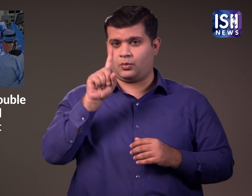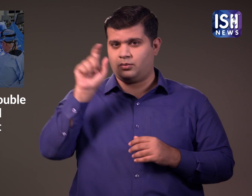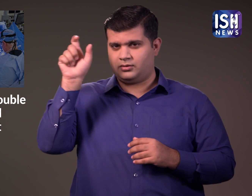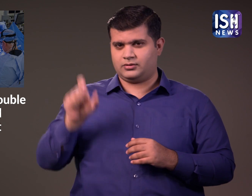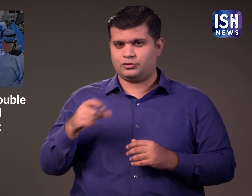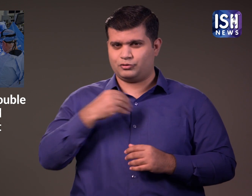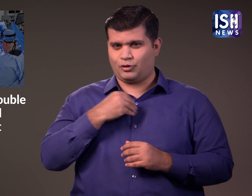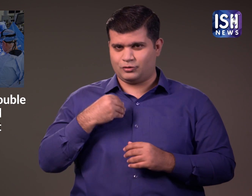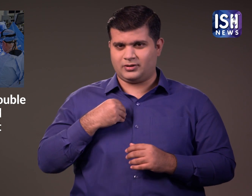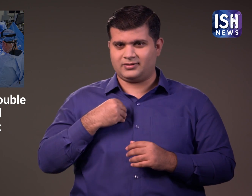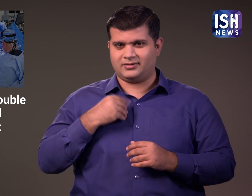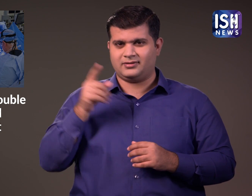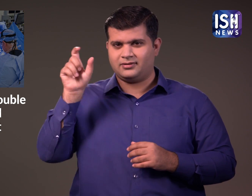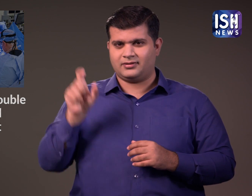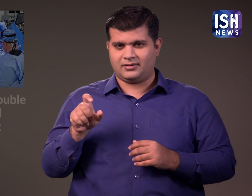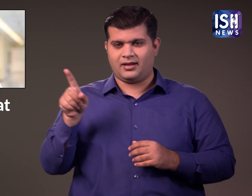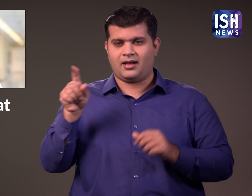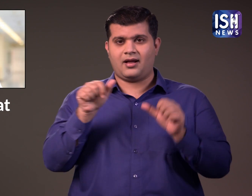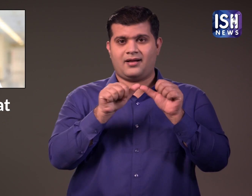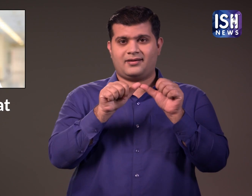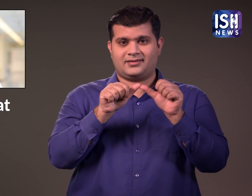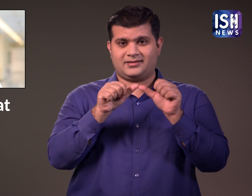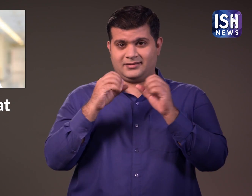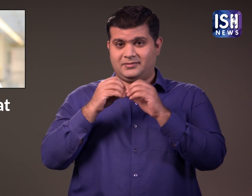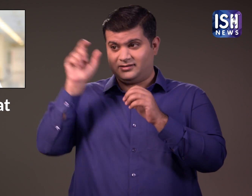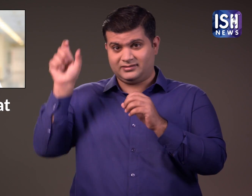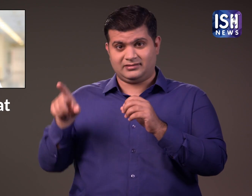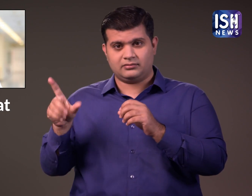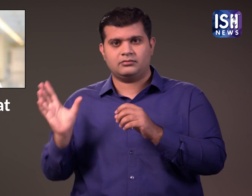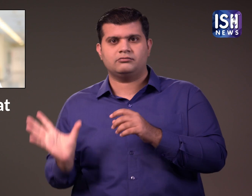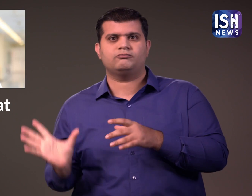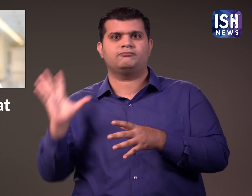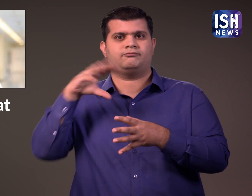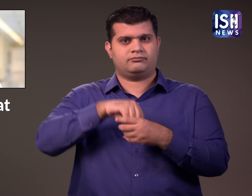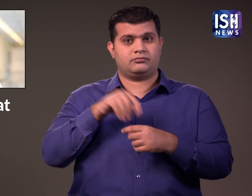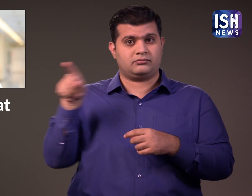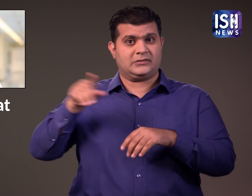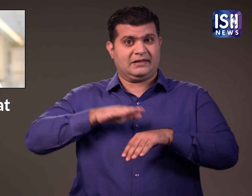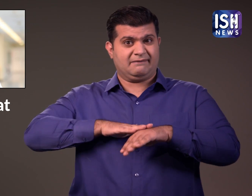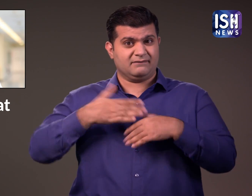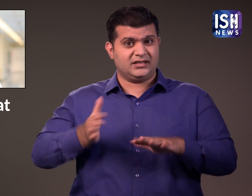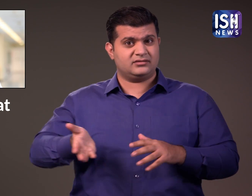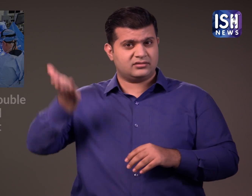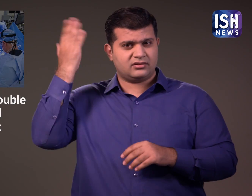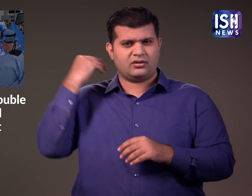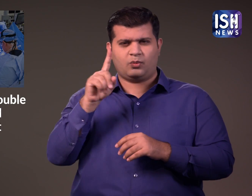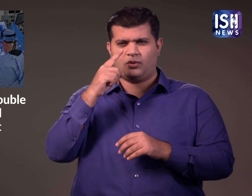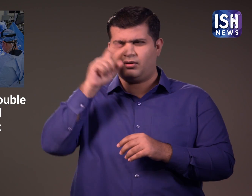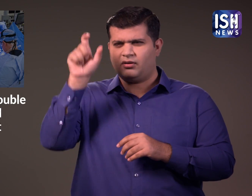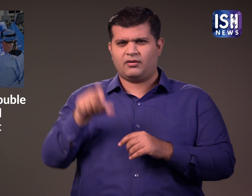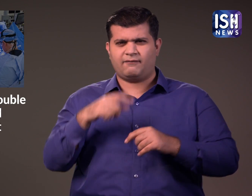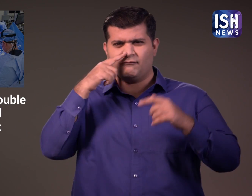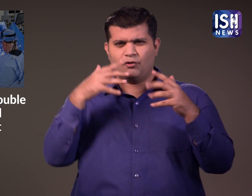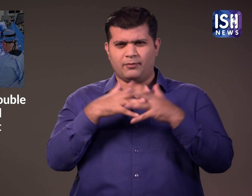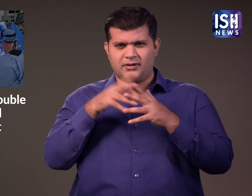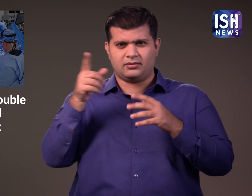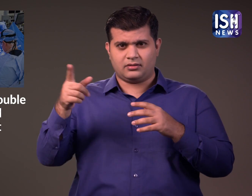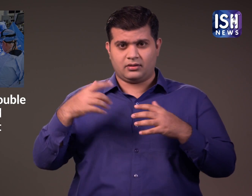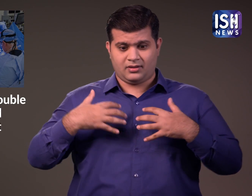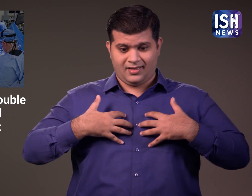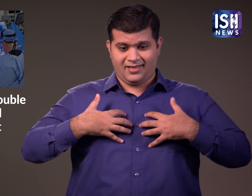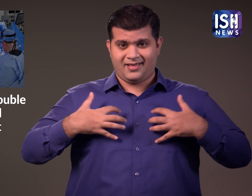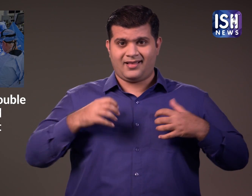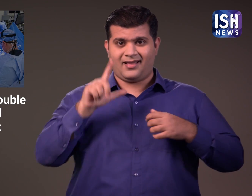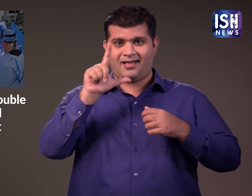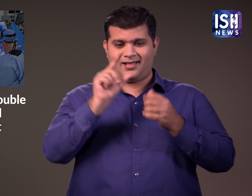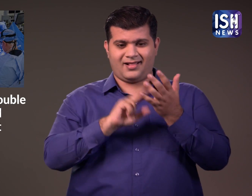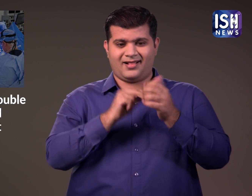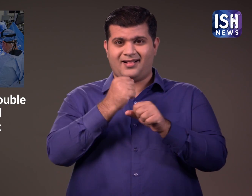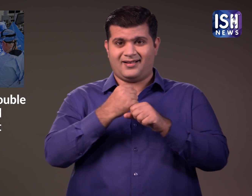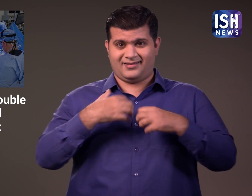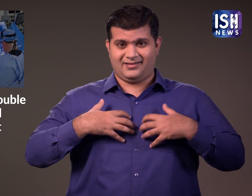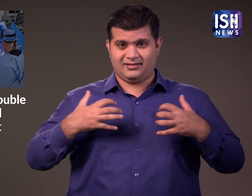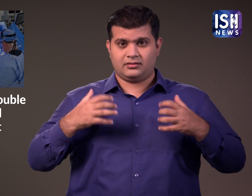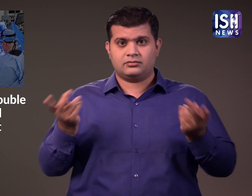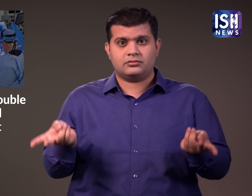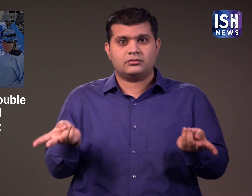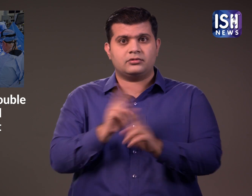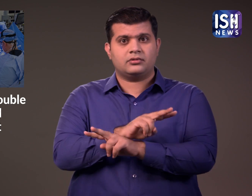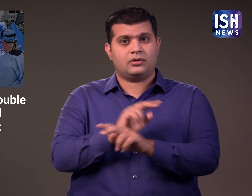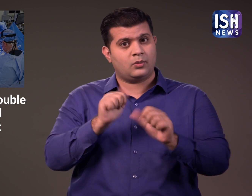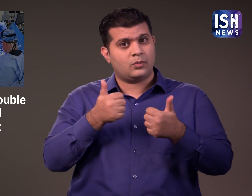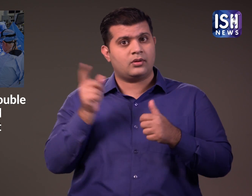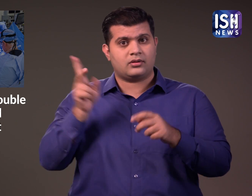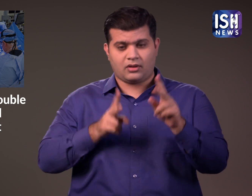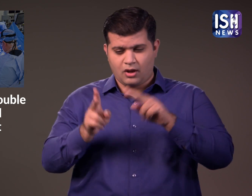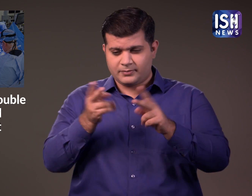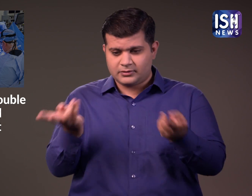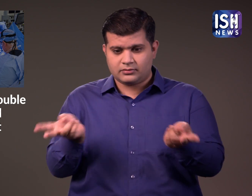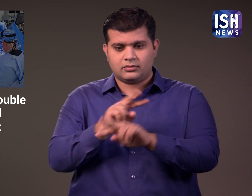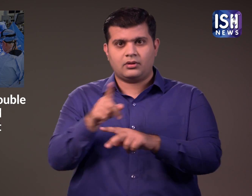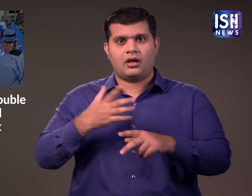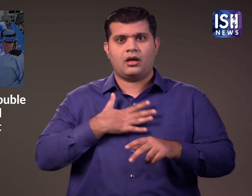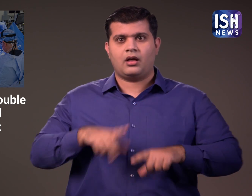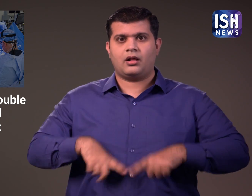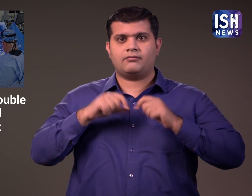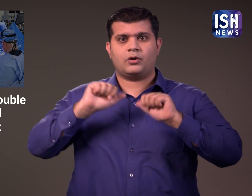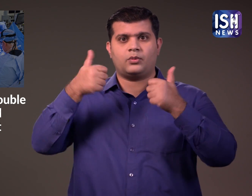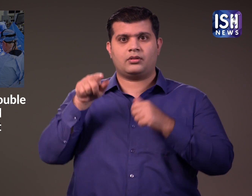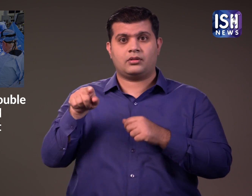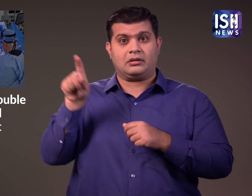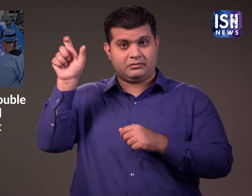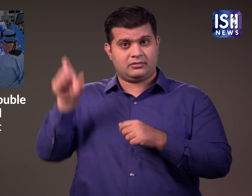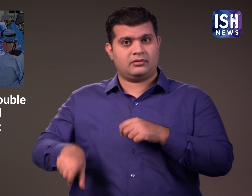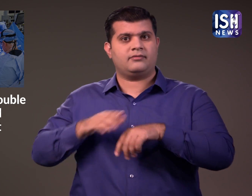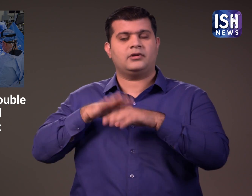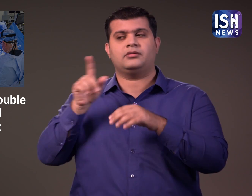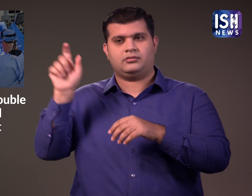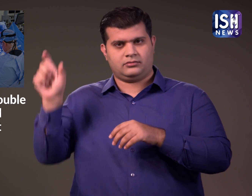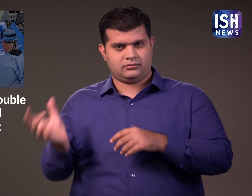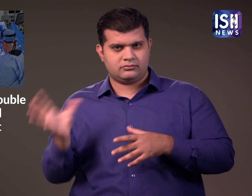That’s when Dr Ankit Bharat got involved. He was the first to perform a double lung transplant on a woman in 2020.